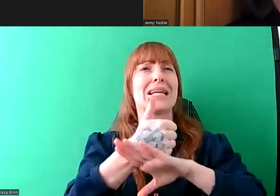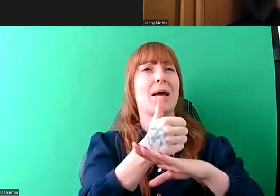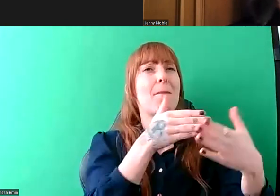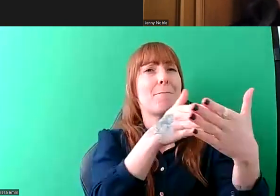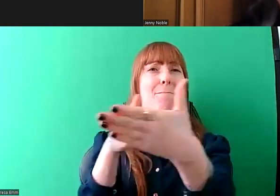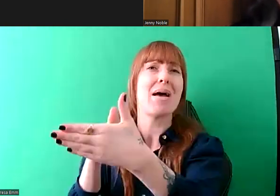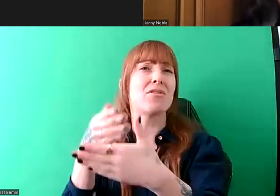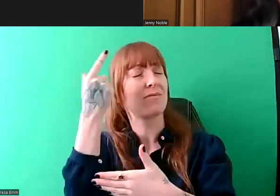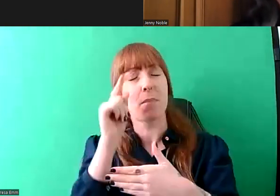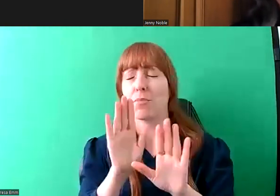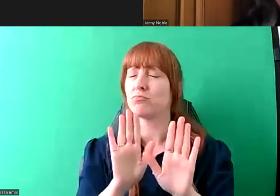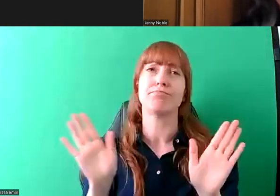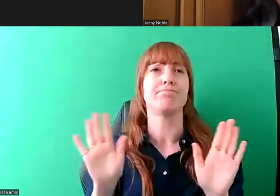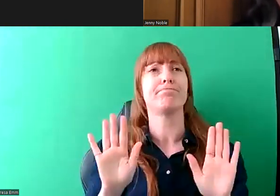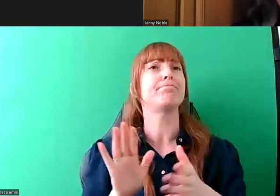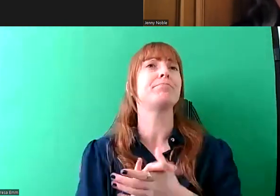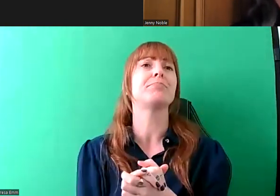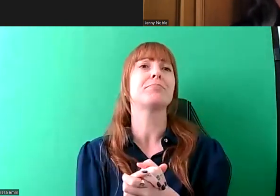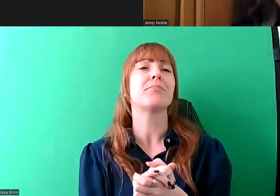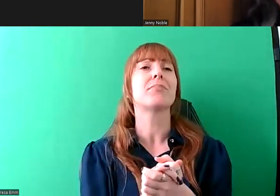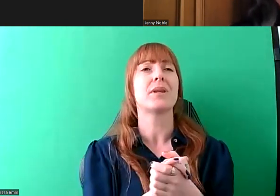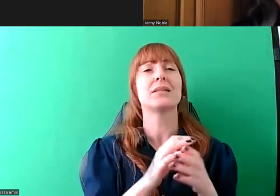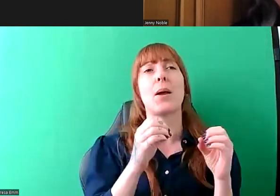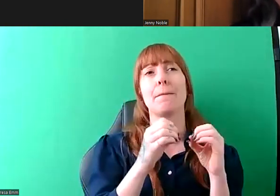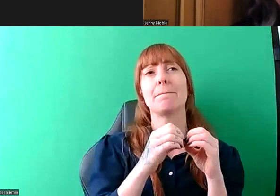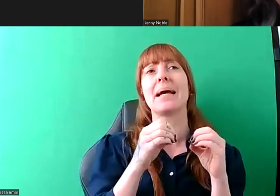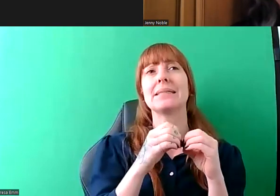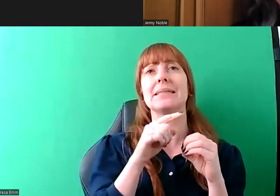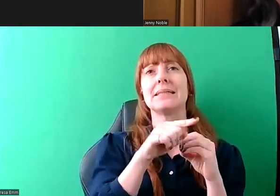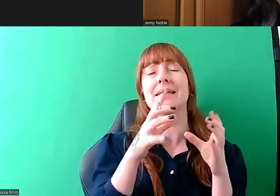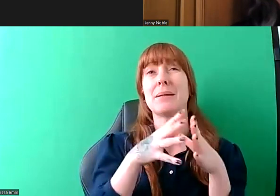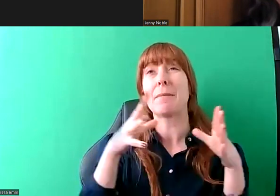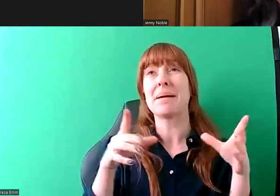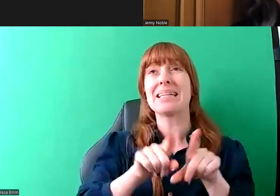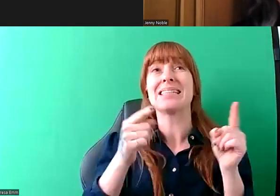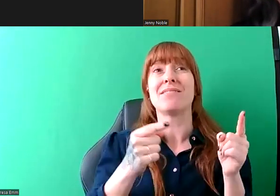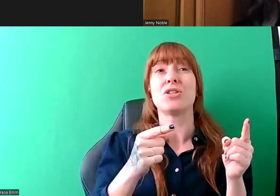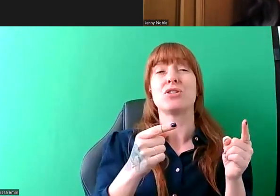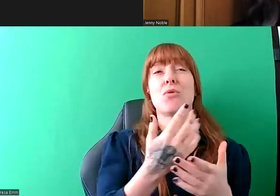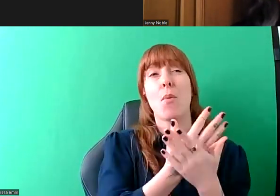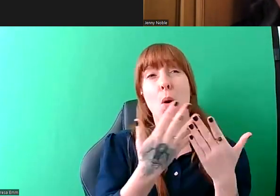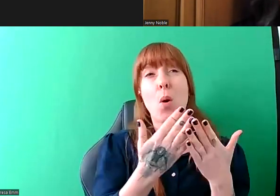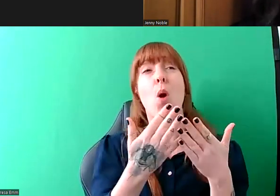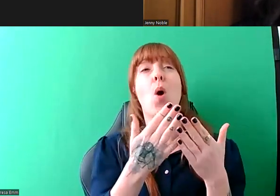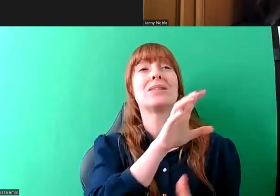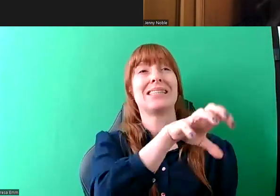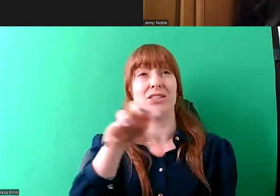Becky: Right. That's a major difference from a lot of institutions then, thank you. Jenny: You're welcome.